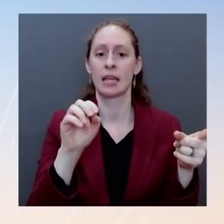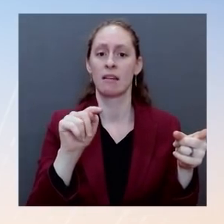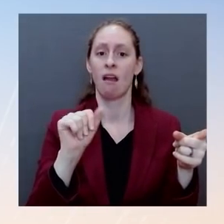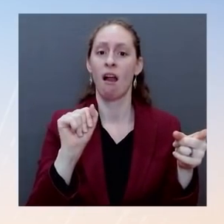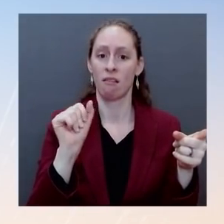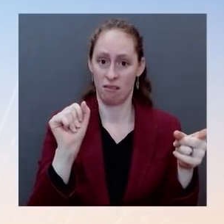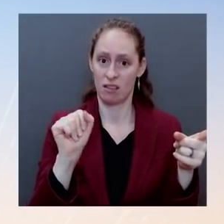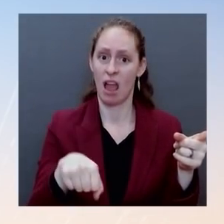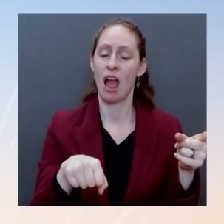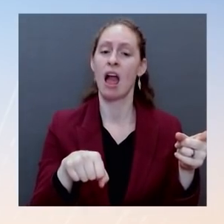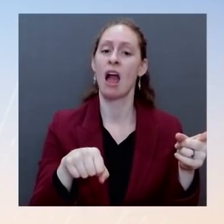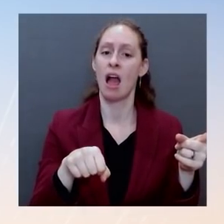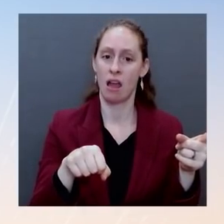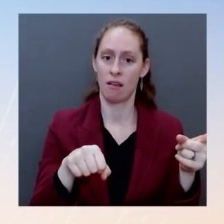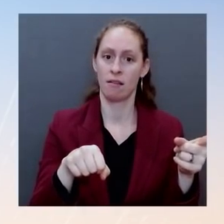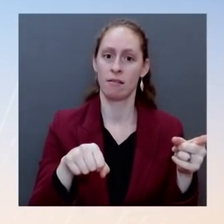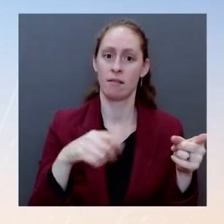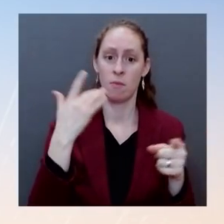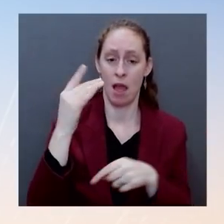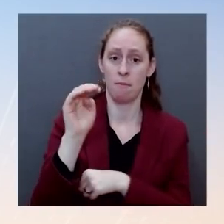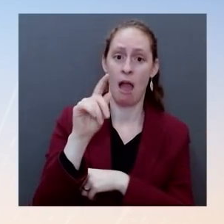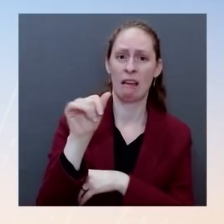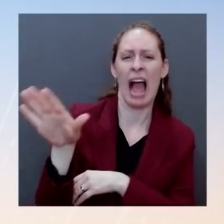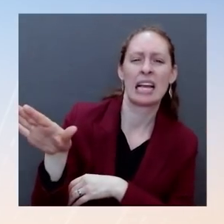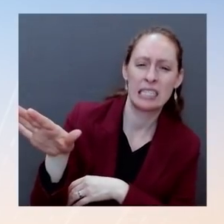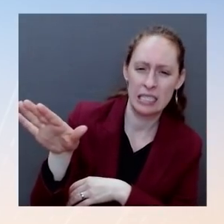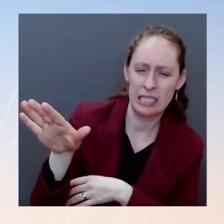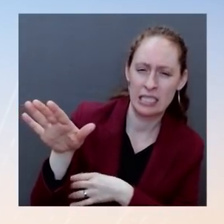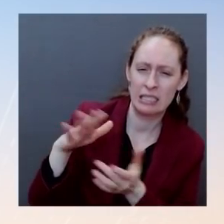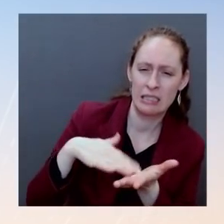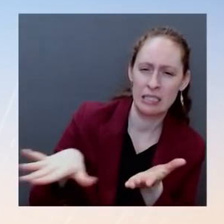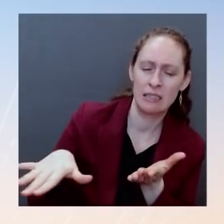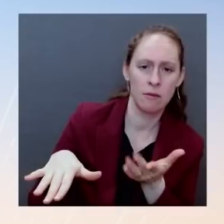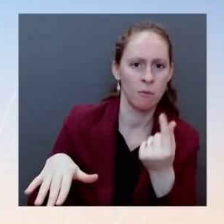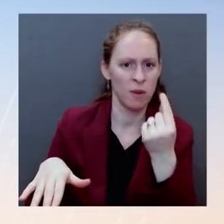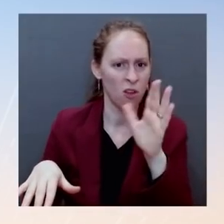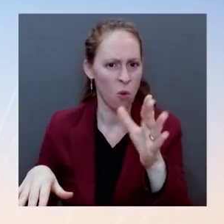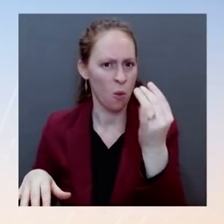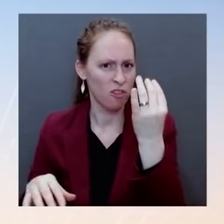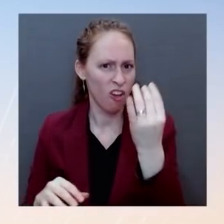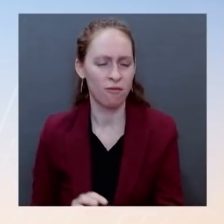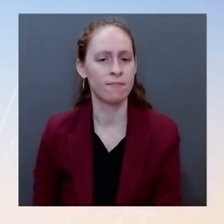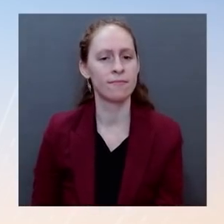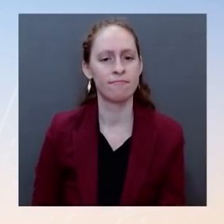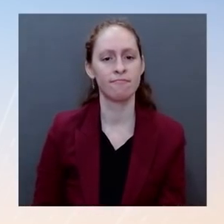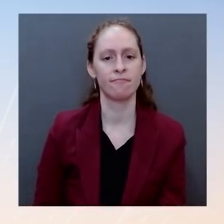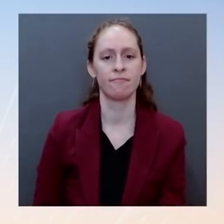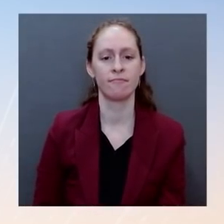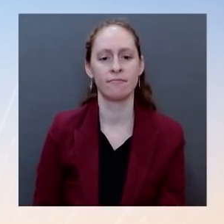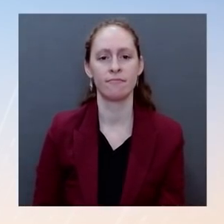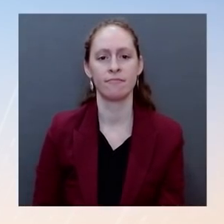which allows the Federal Trade Commission's antitrust lawsuit against Facebook to move forward. The favorable decision is a testament